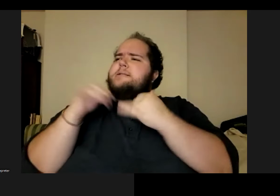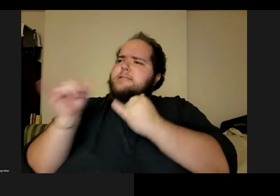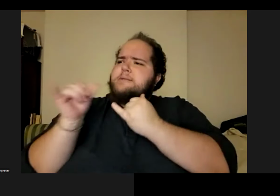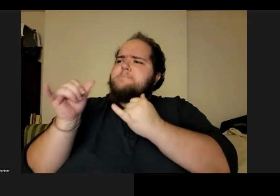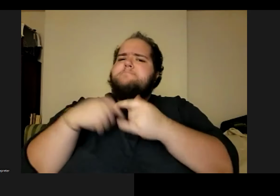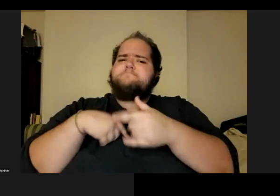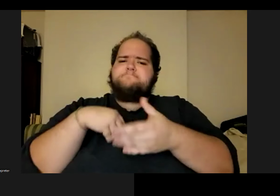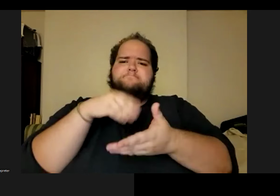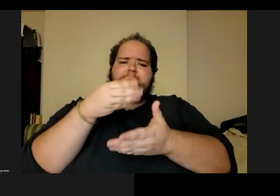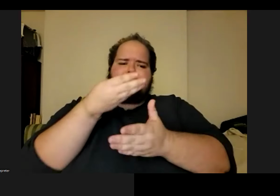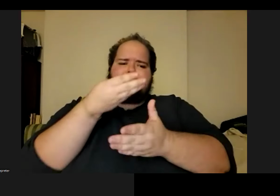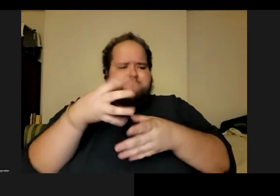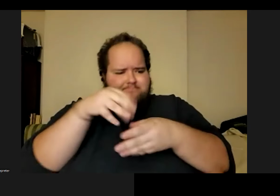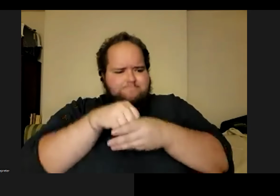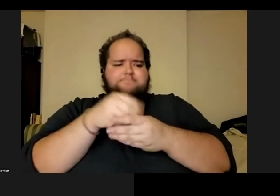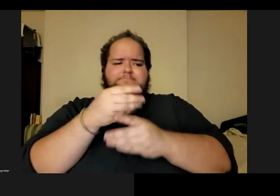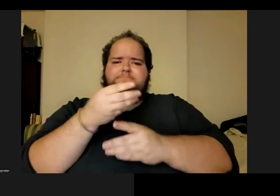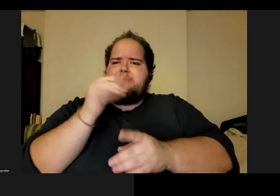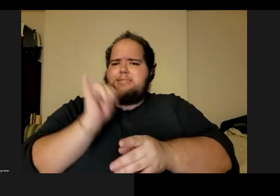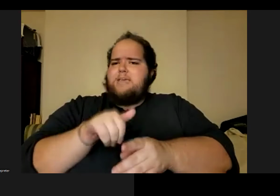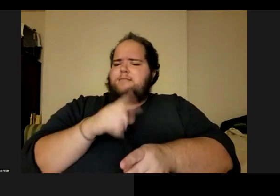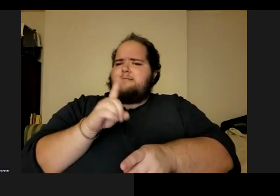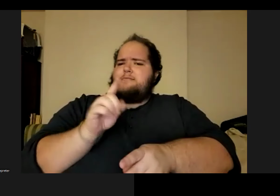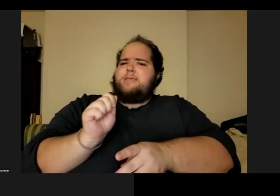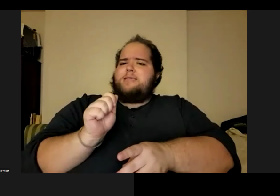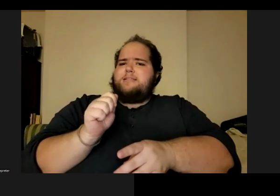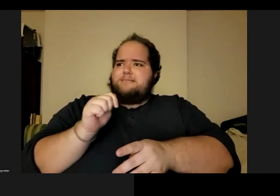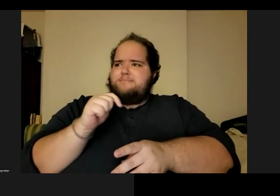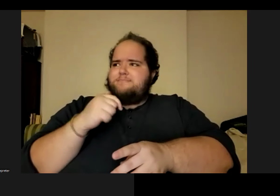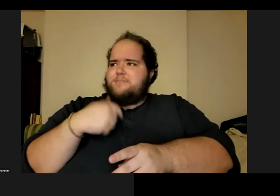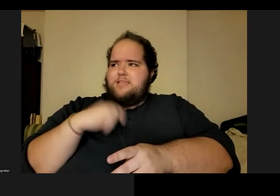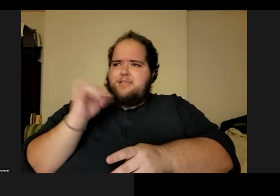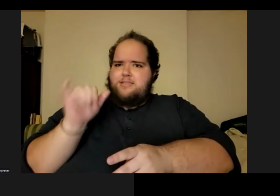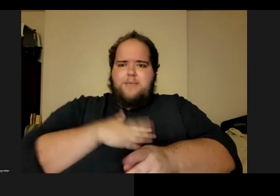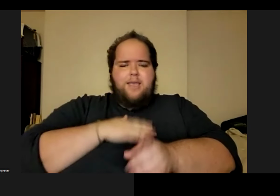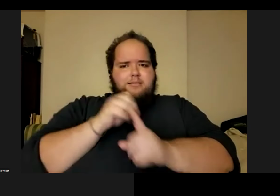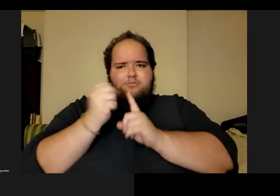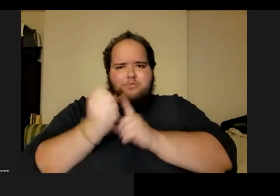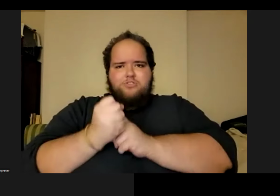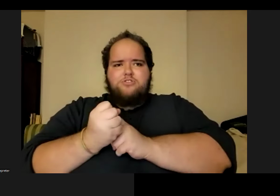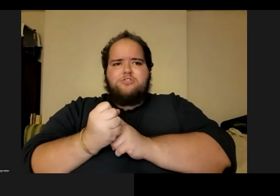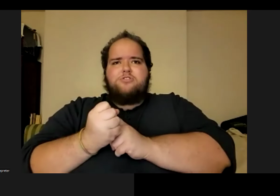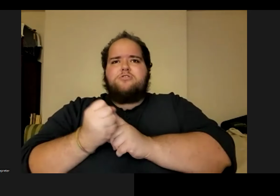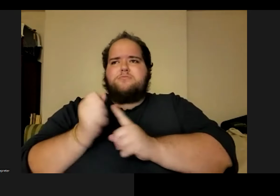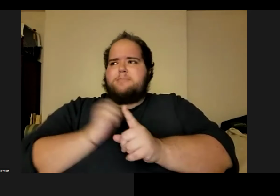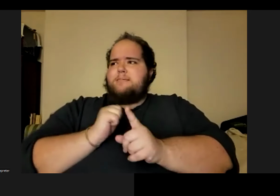Because, yeah, because I'm like in that situation you know myself but i just love the